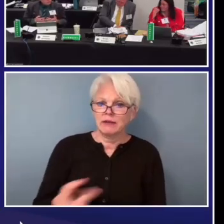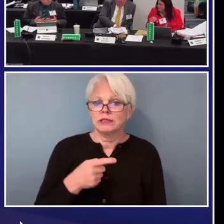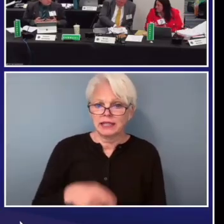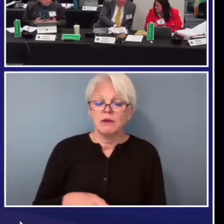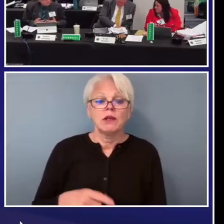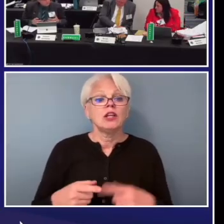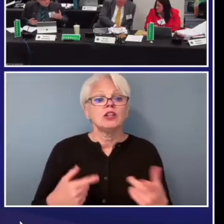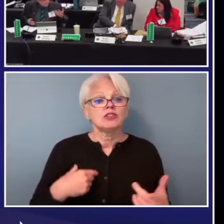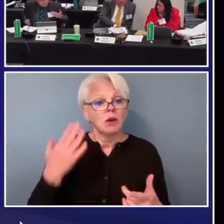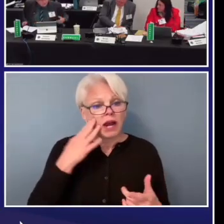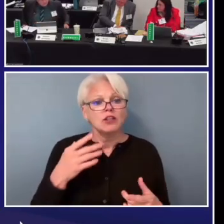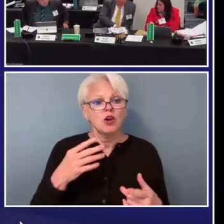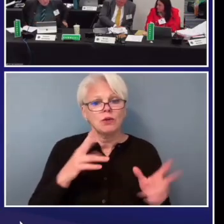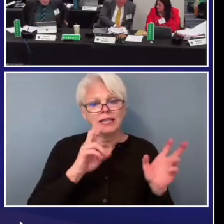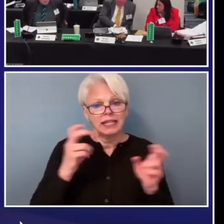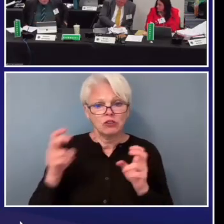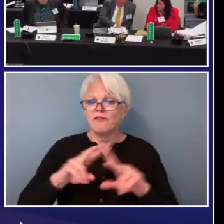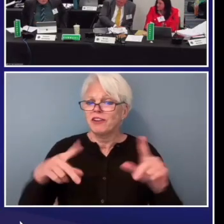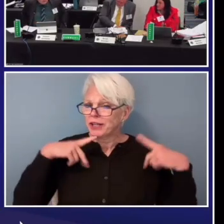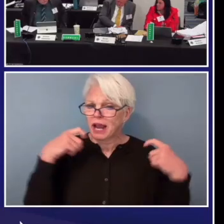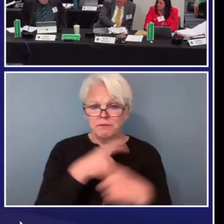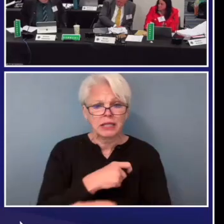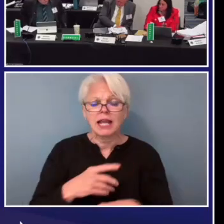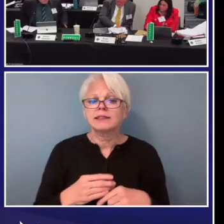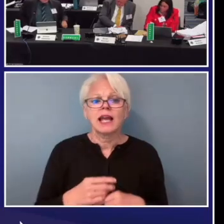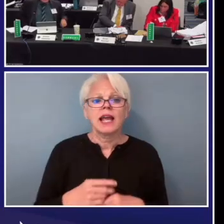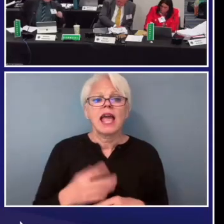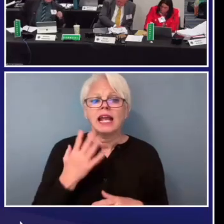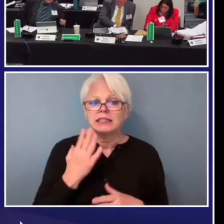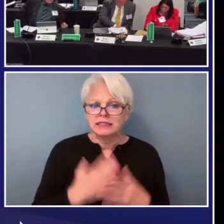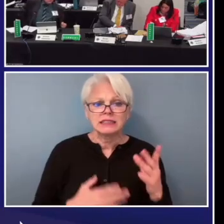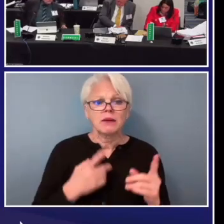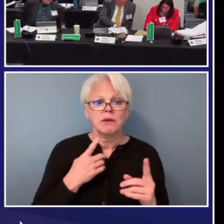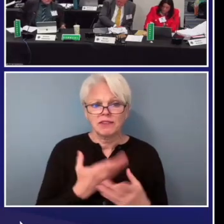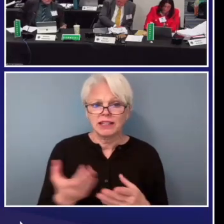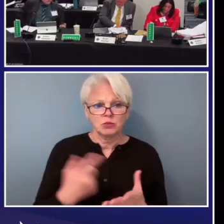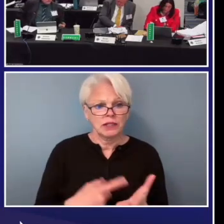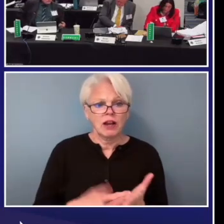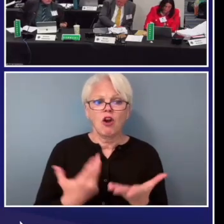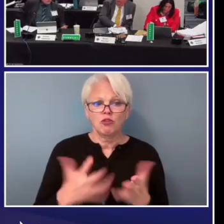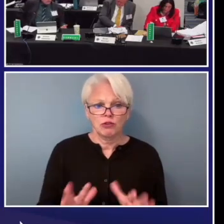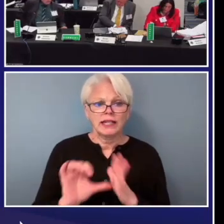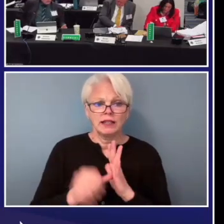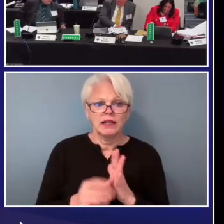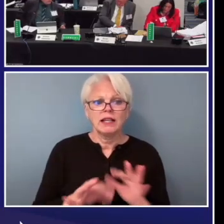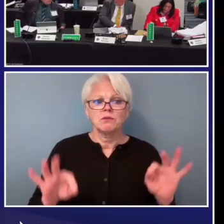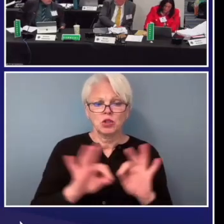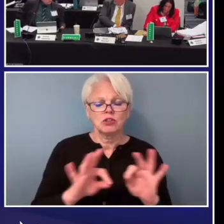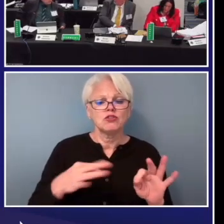And I think some of the points that we've spoken to already have talked about the importance of having subject matter experts on those fields.